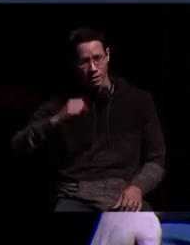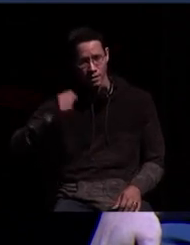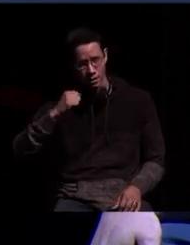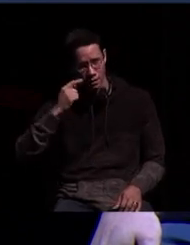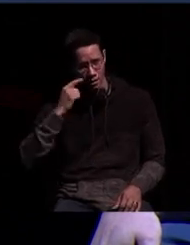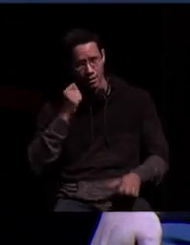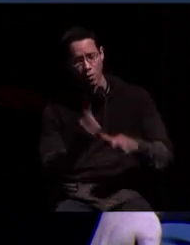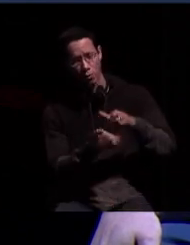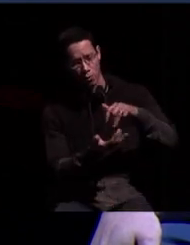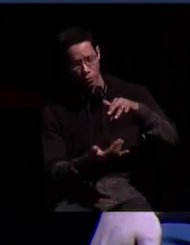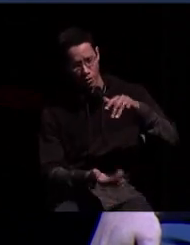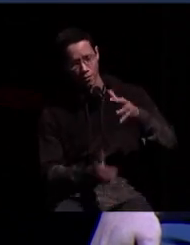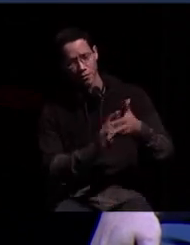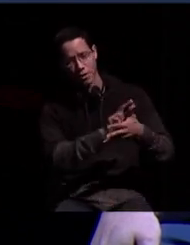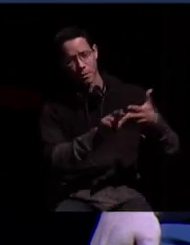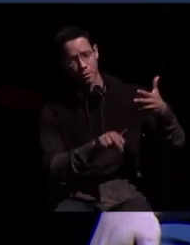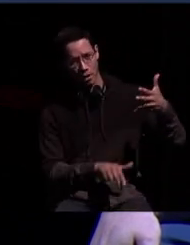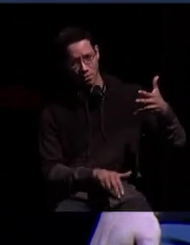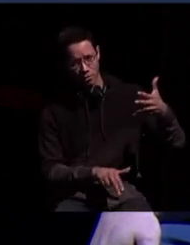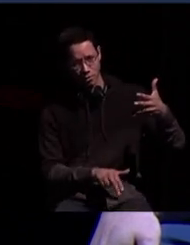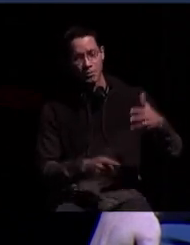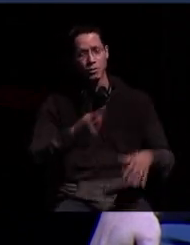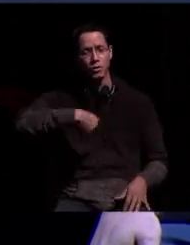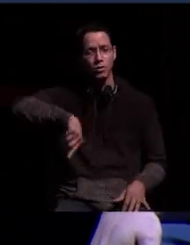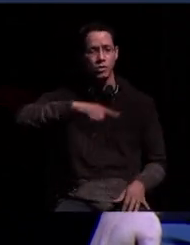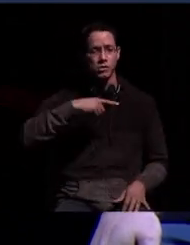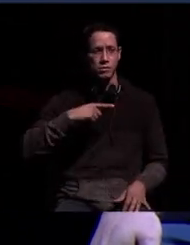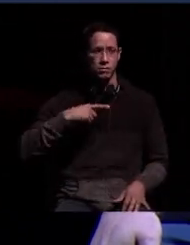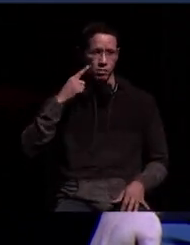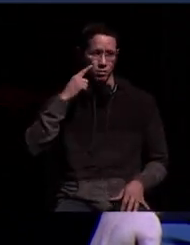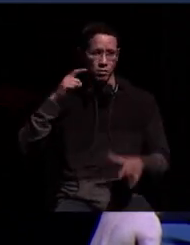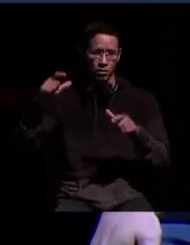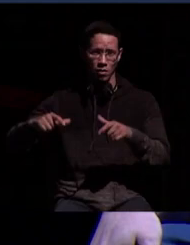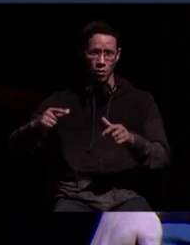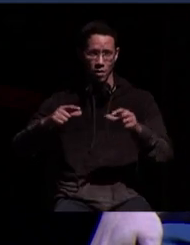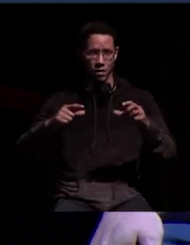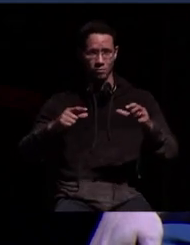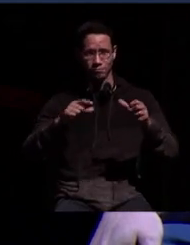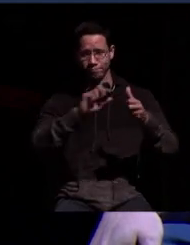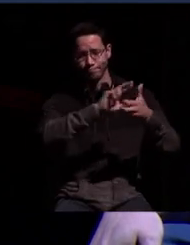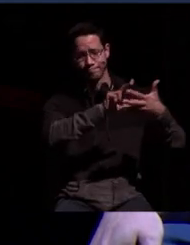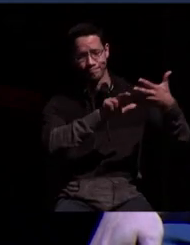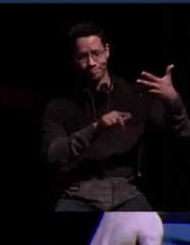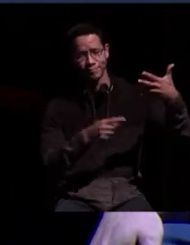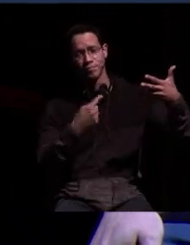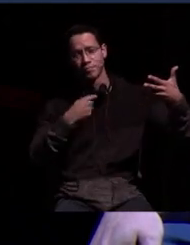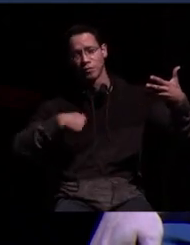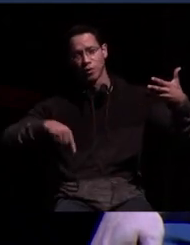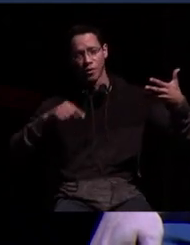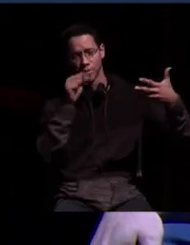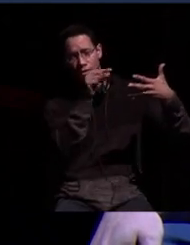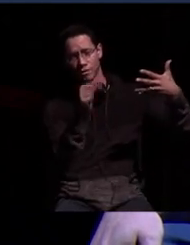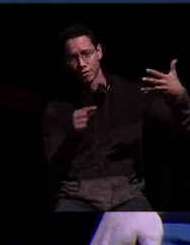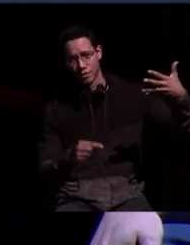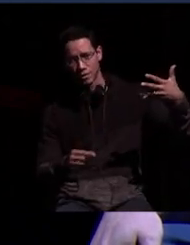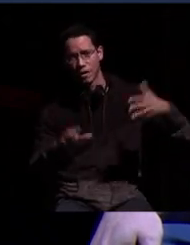and for those in that pyramid or field, as Bourdieu would say, we find it difficult